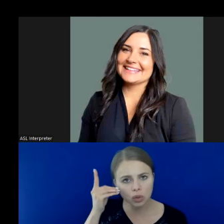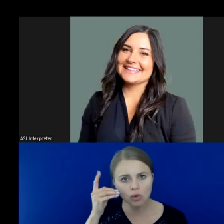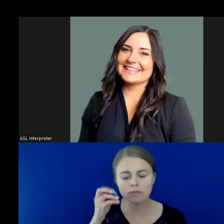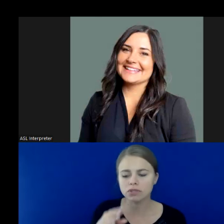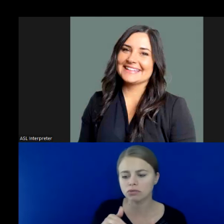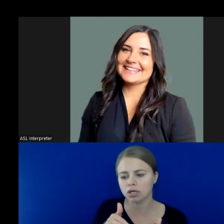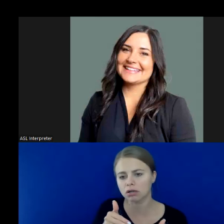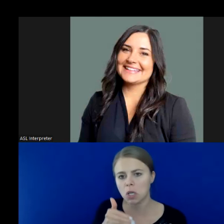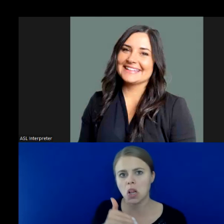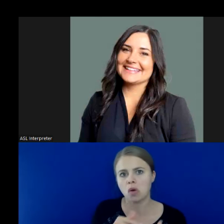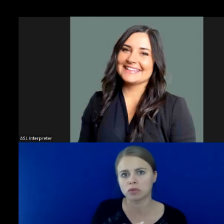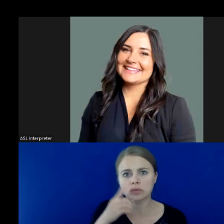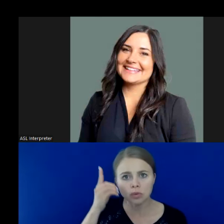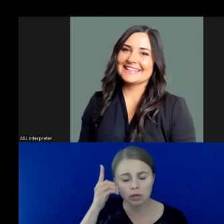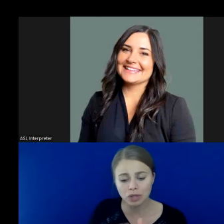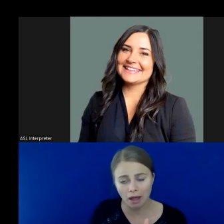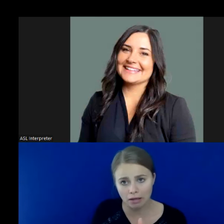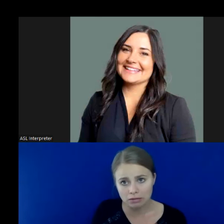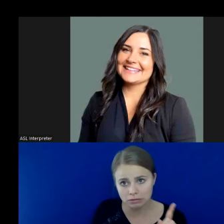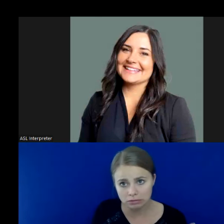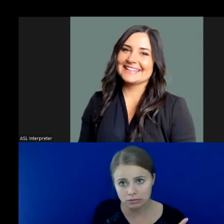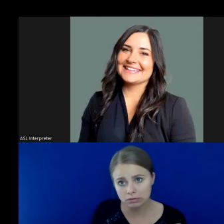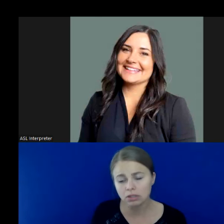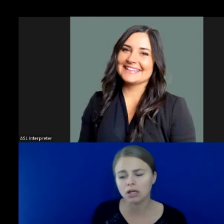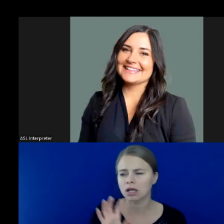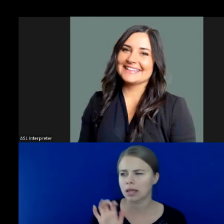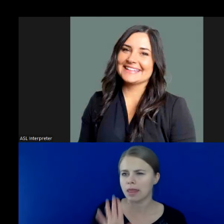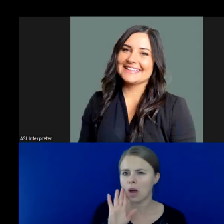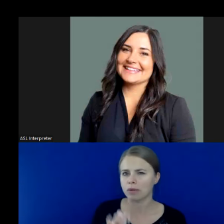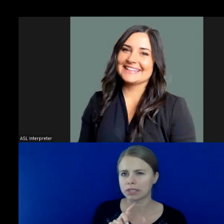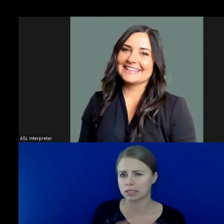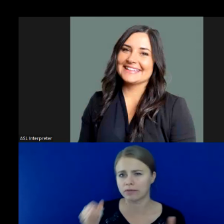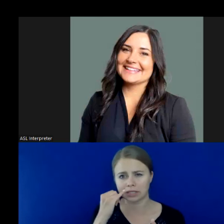So, this would be different if it did not have that restriction.